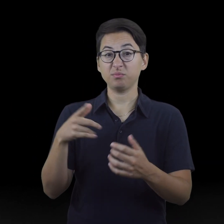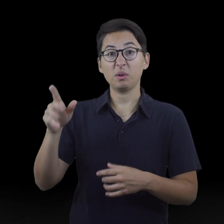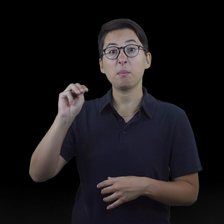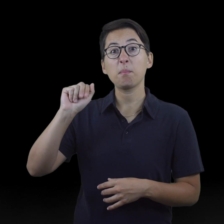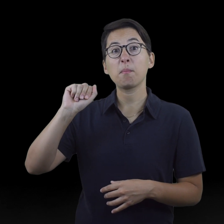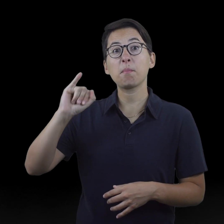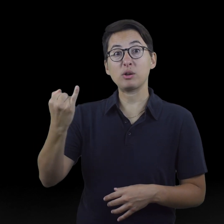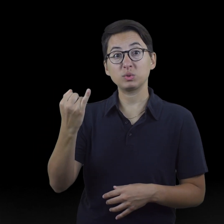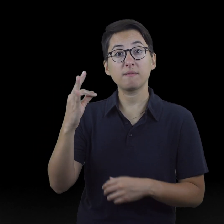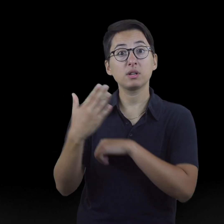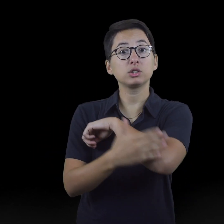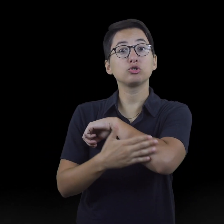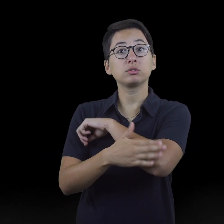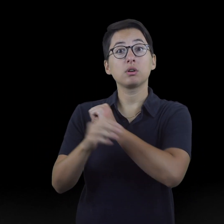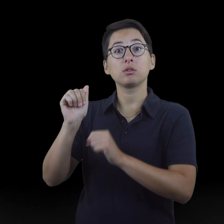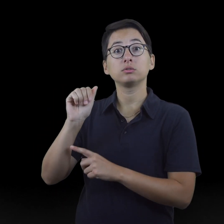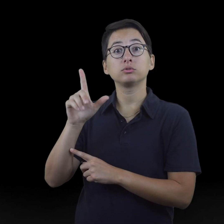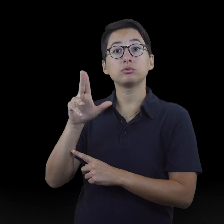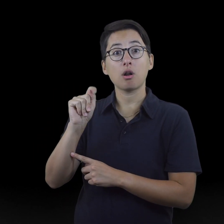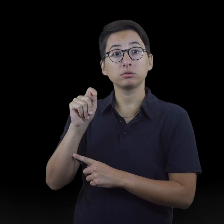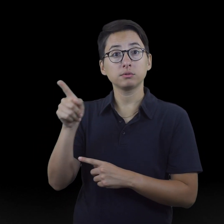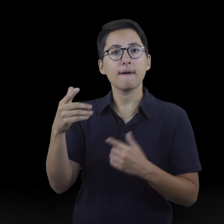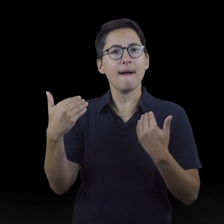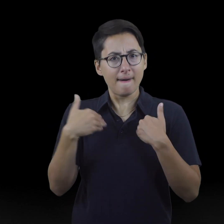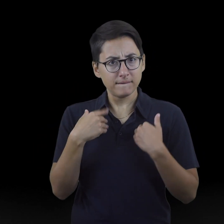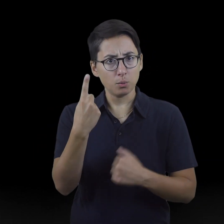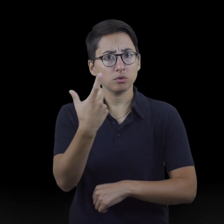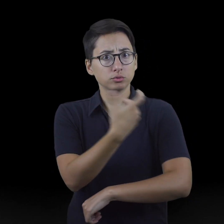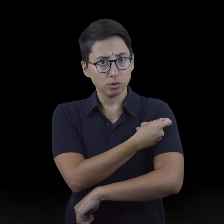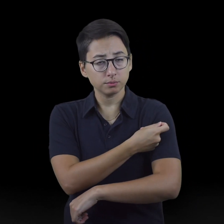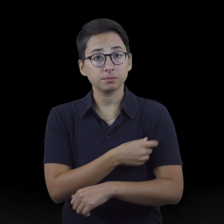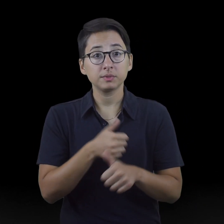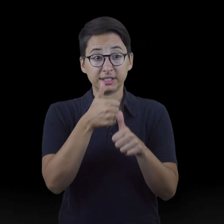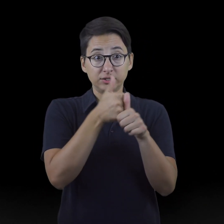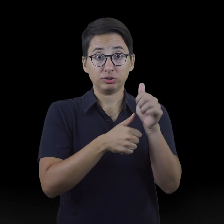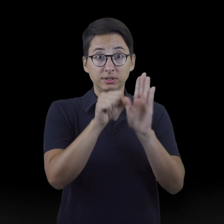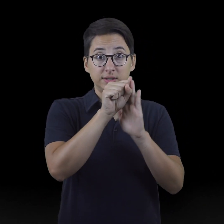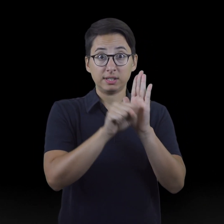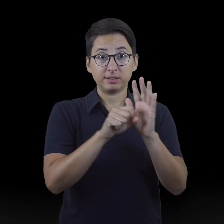Although the majority of the country’s adults have one shot, there is a major